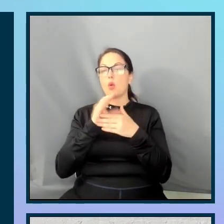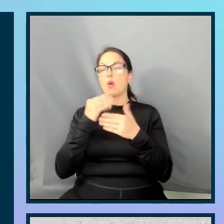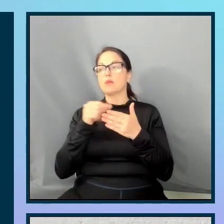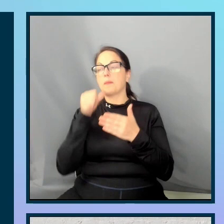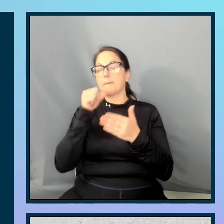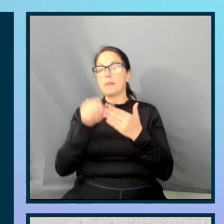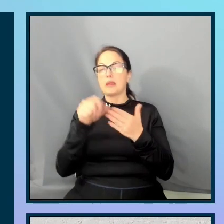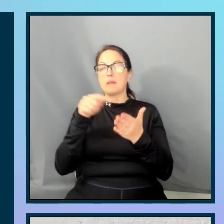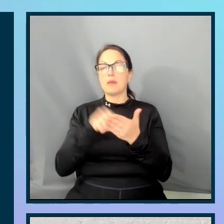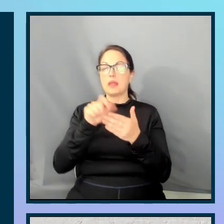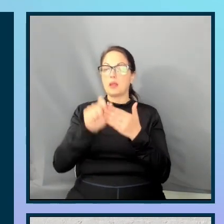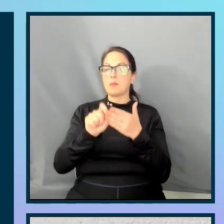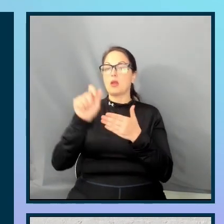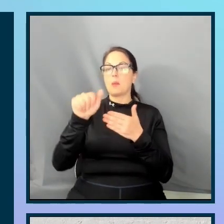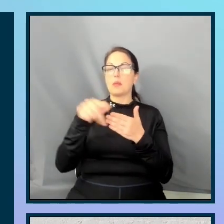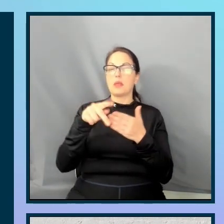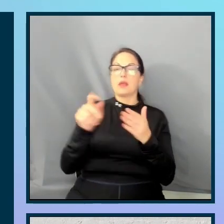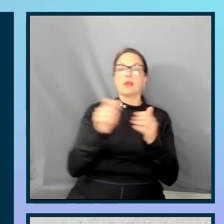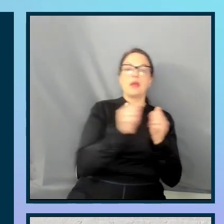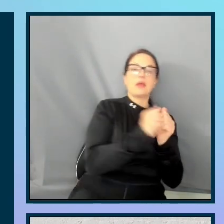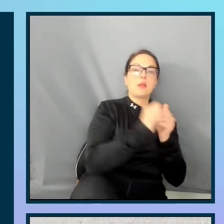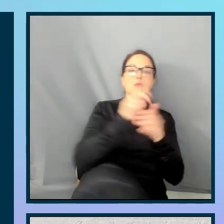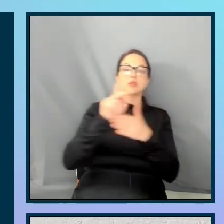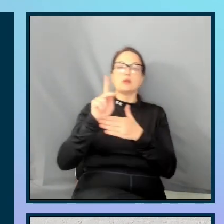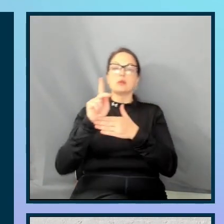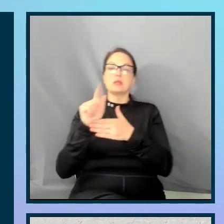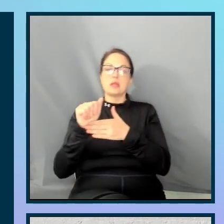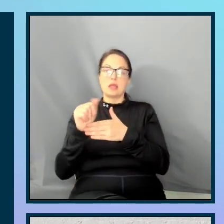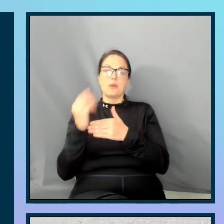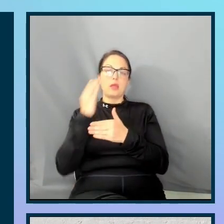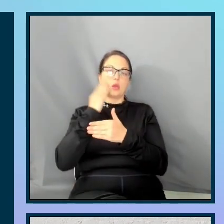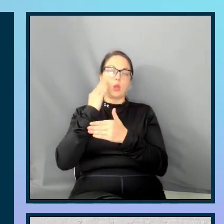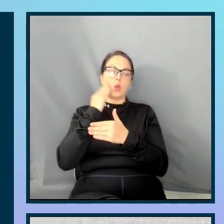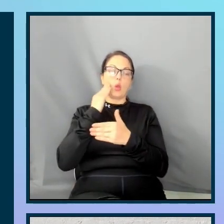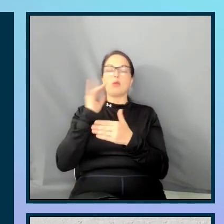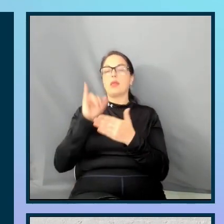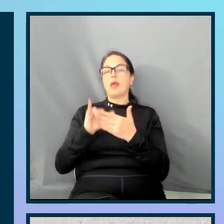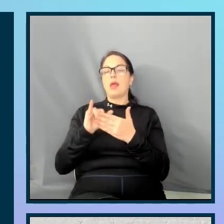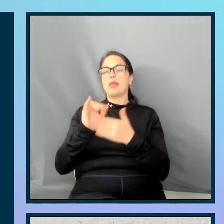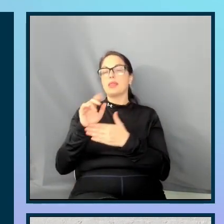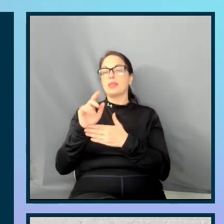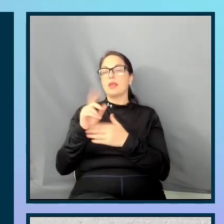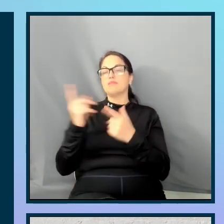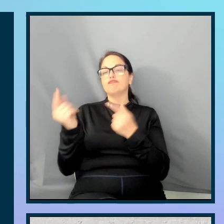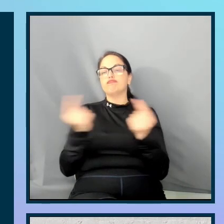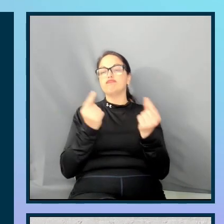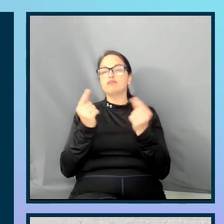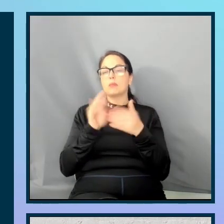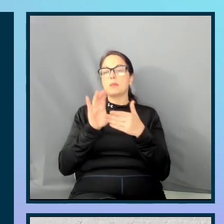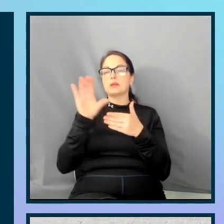and the person with the disability would know in real time that the task had been completed, giving them peace of mind.